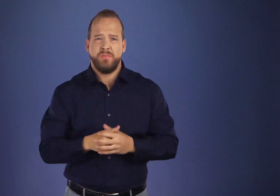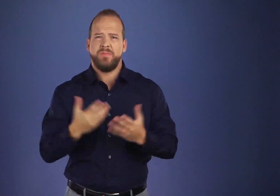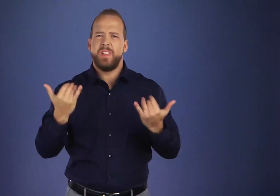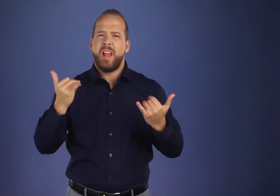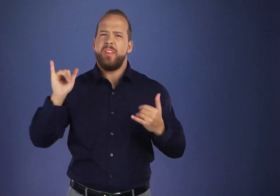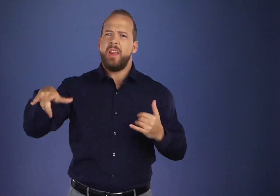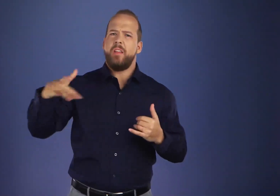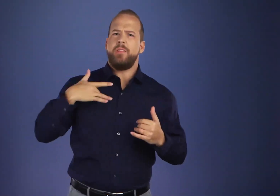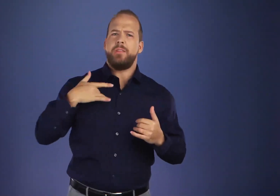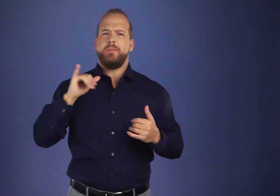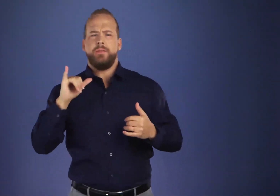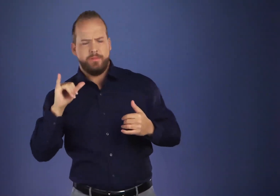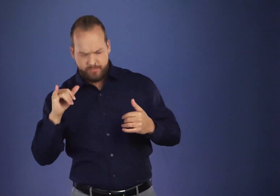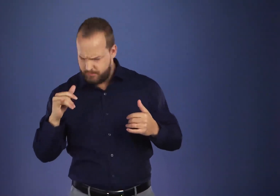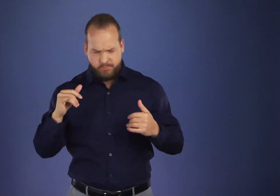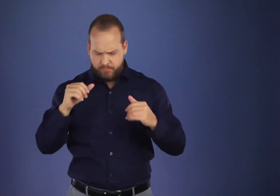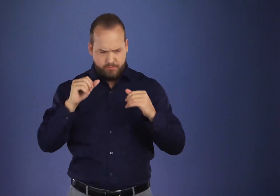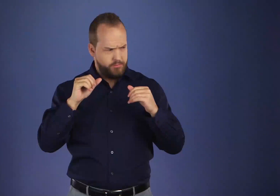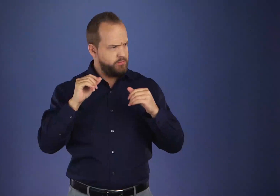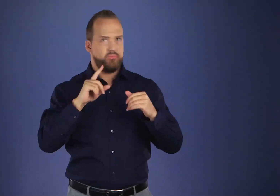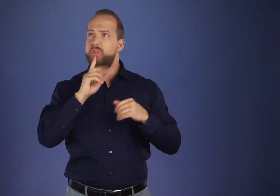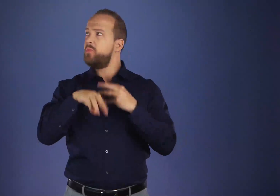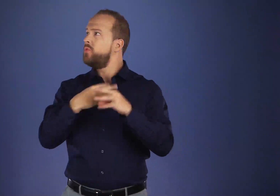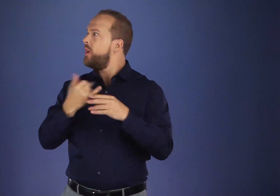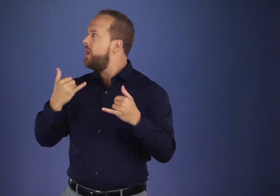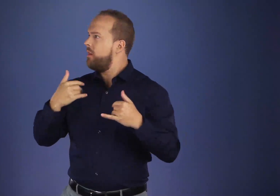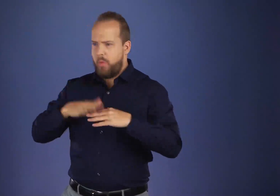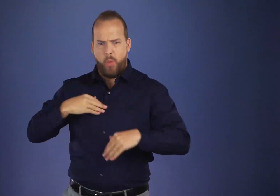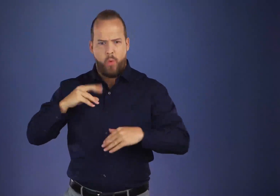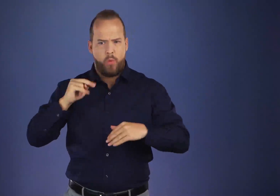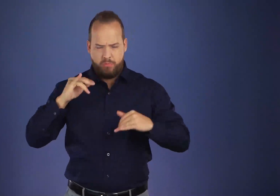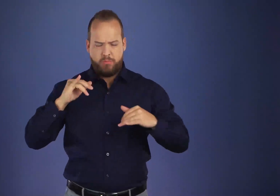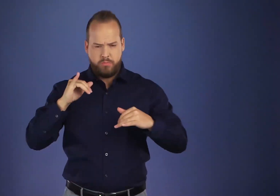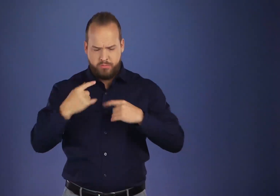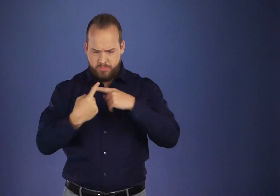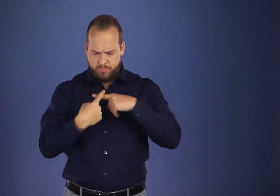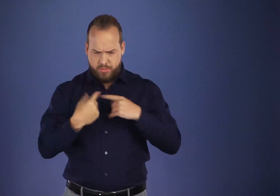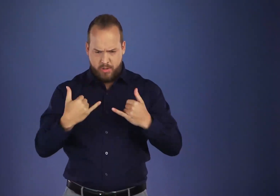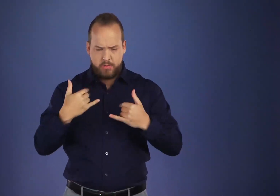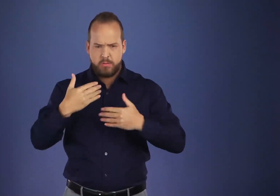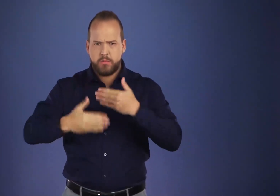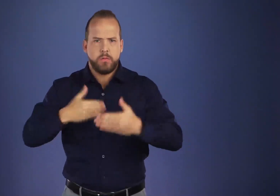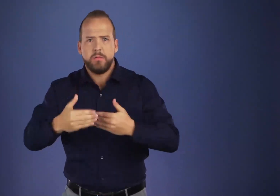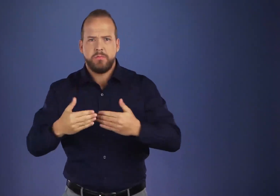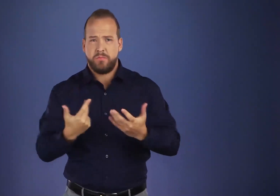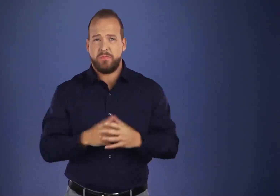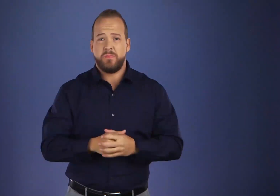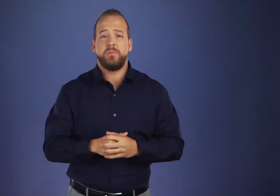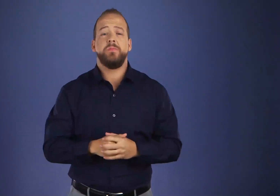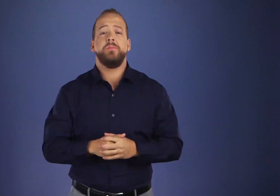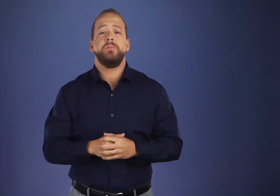They should have been weaned long before, and if they have not been, they should wake up to the fact.